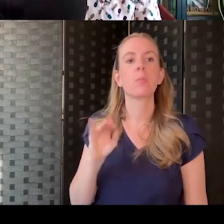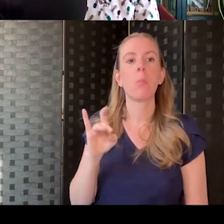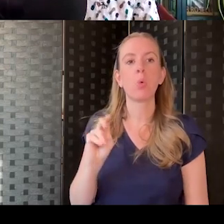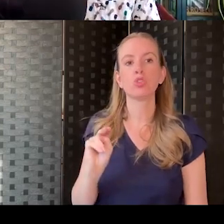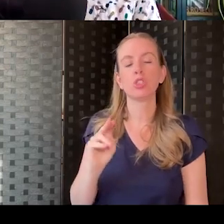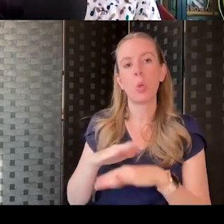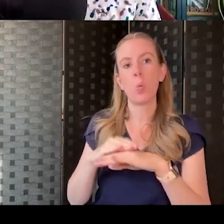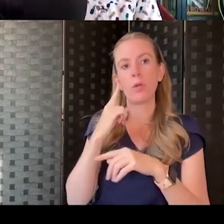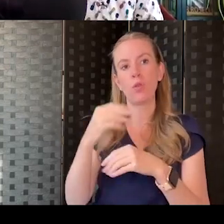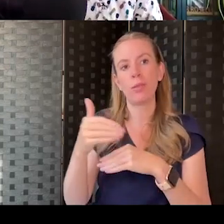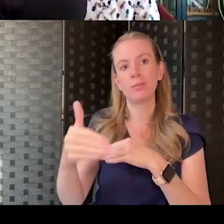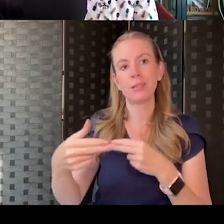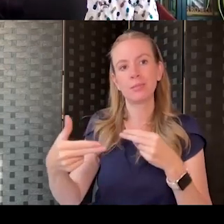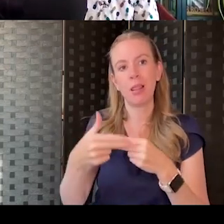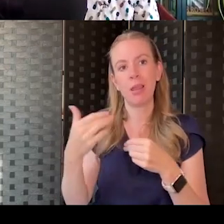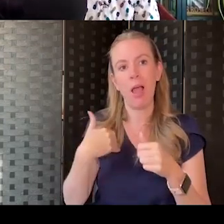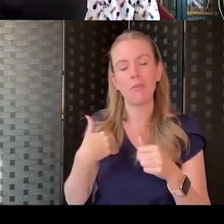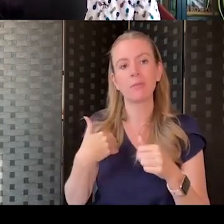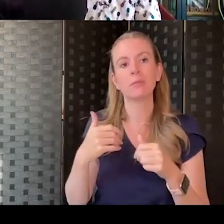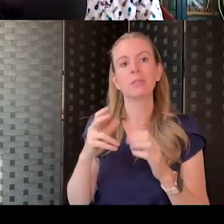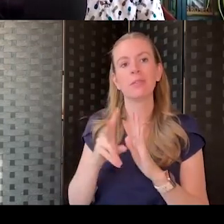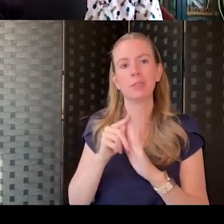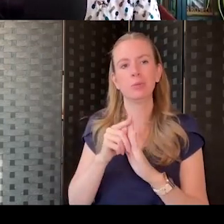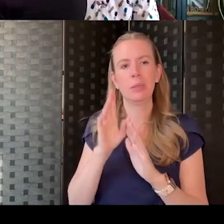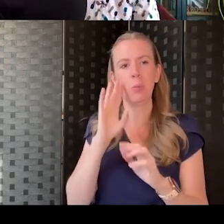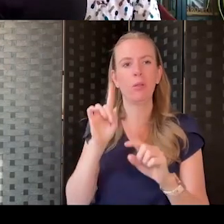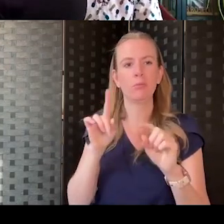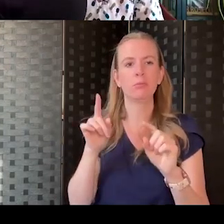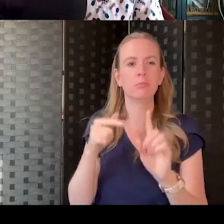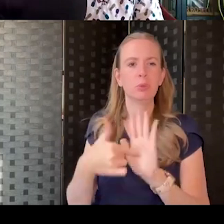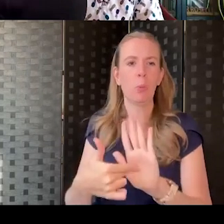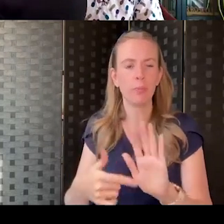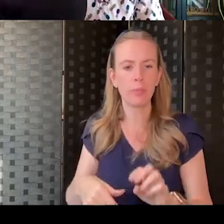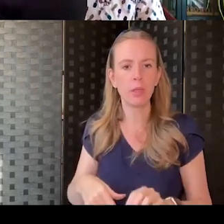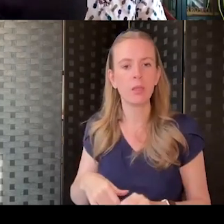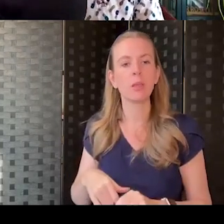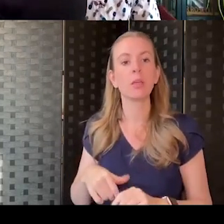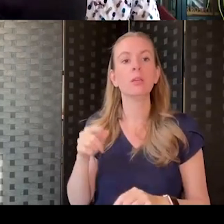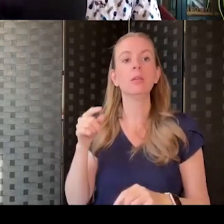the next slide, I have some video that bounces around a bit. So back in 2002,